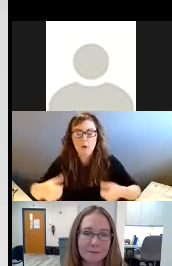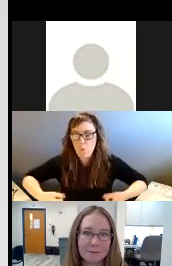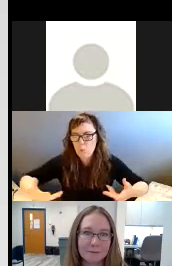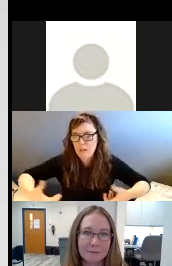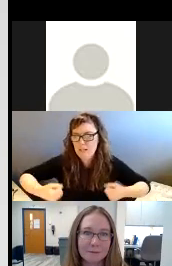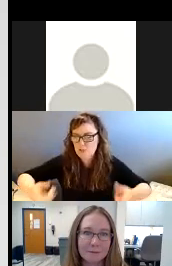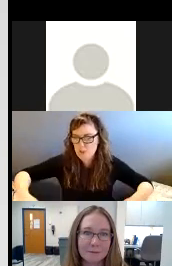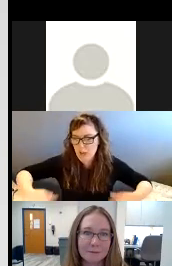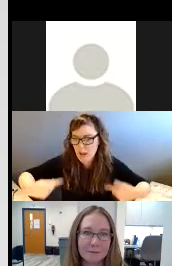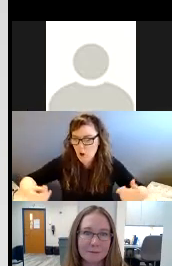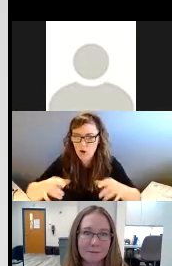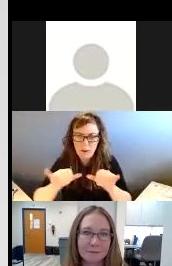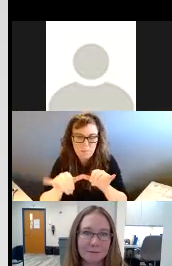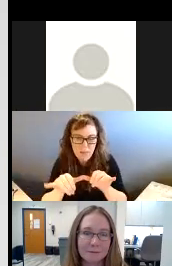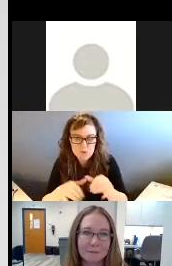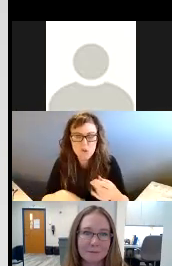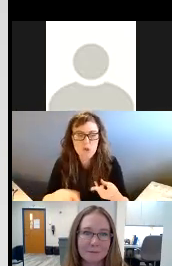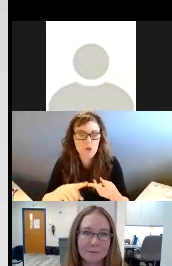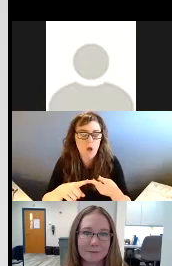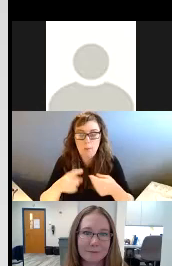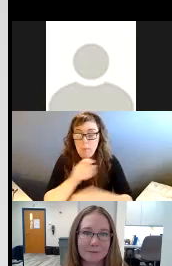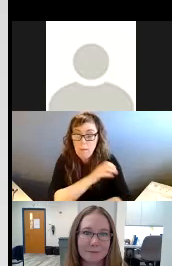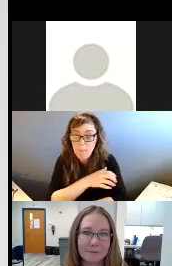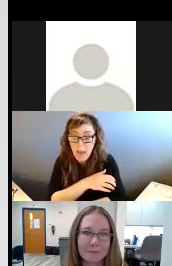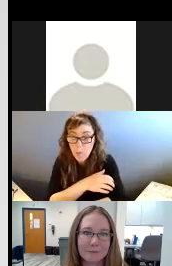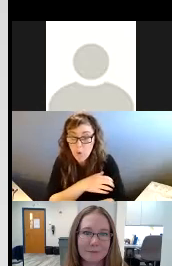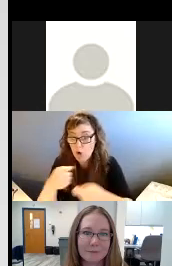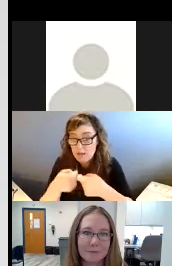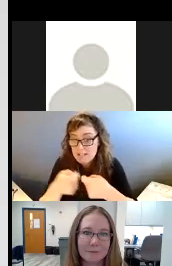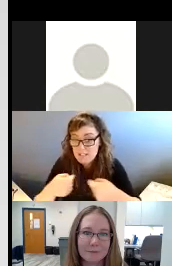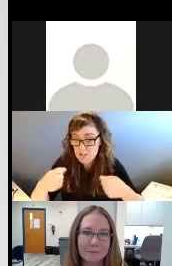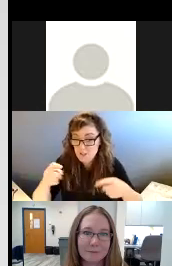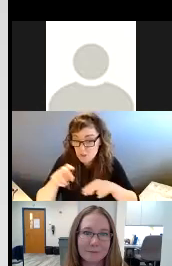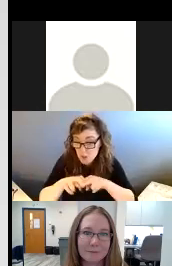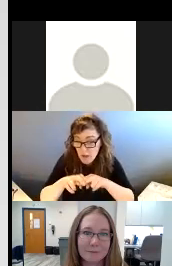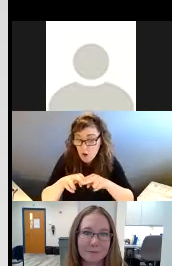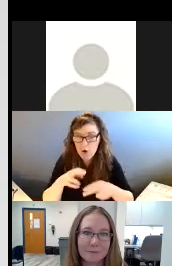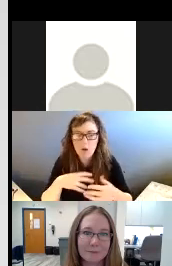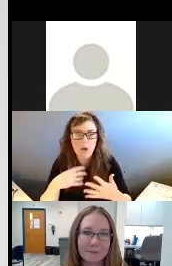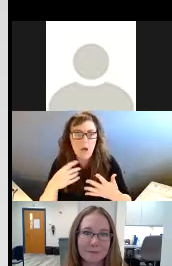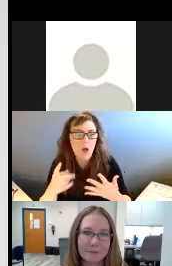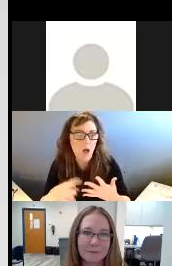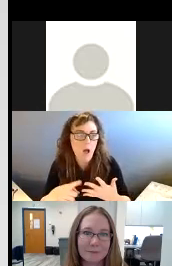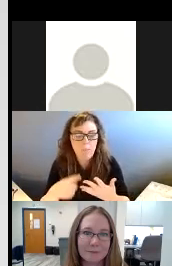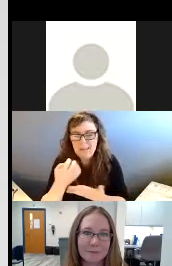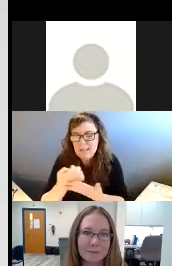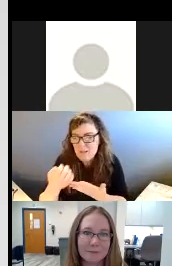WHETHER IT'S A POWERED CHAIR OR MANUAL CHAIR, AS WELL AS THE EQUIPMENT NEEDS FOR TOILETING.